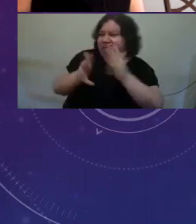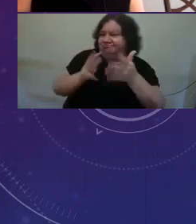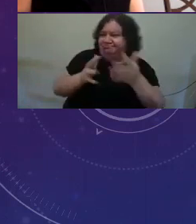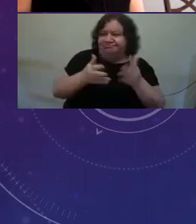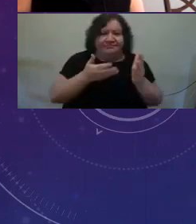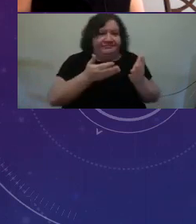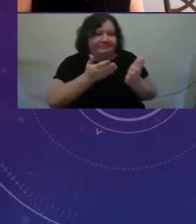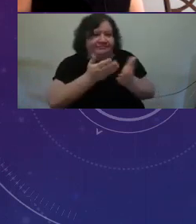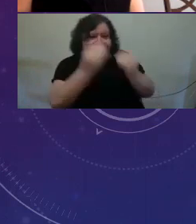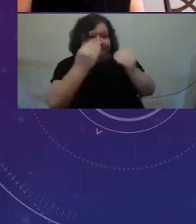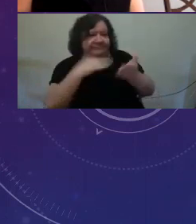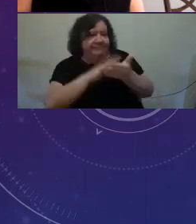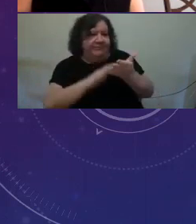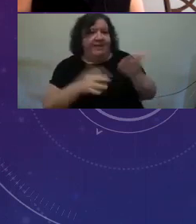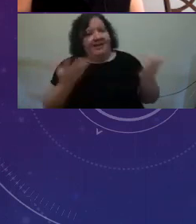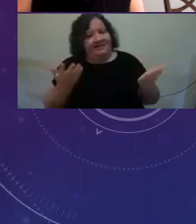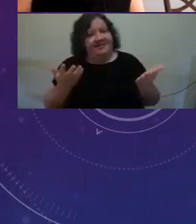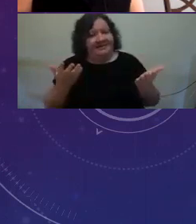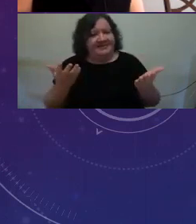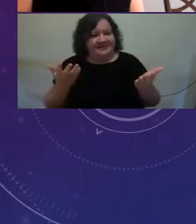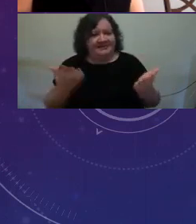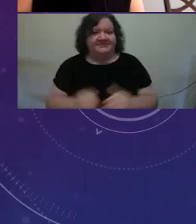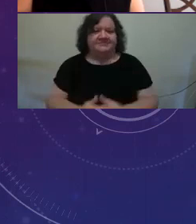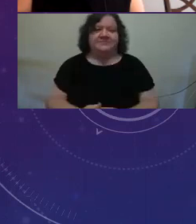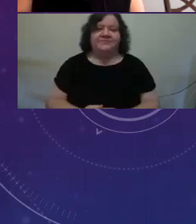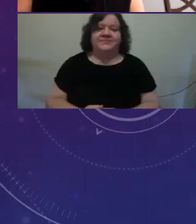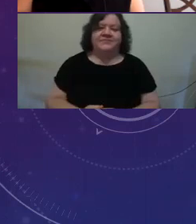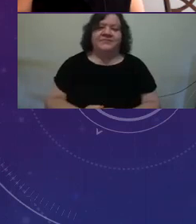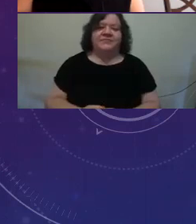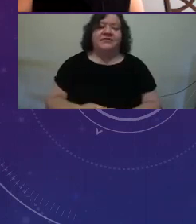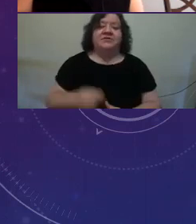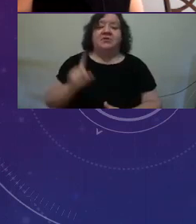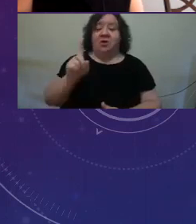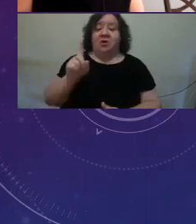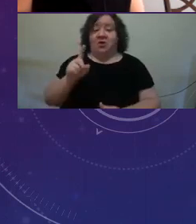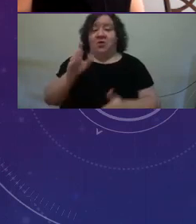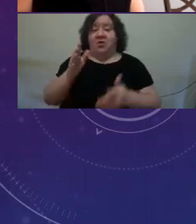blind or visually impaired this may seem like it's impossible it's not it just